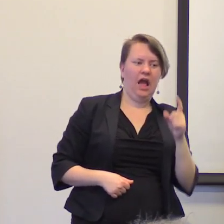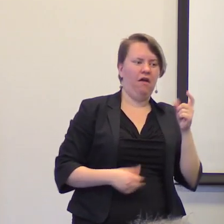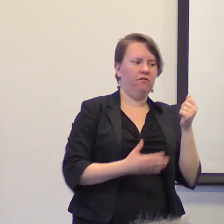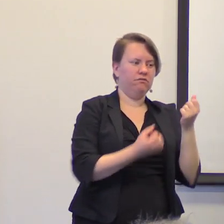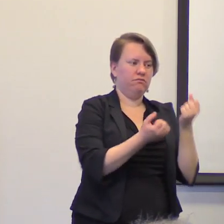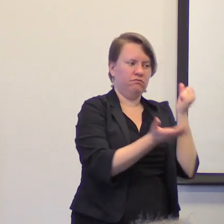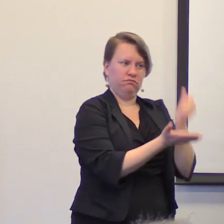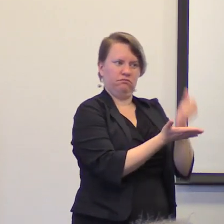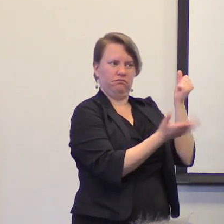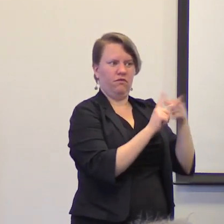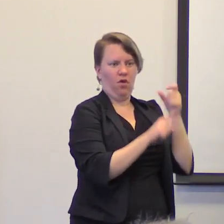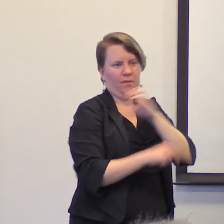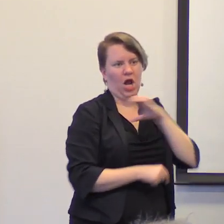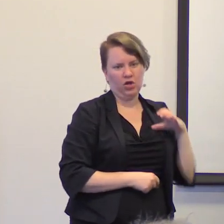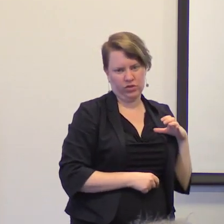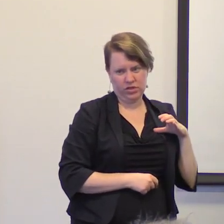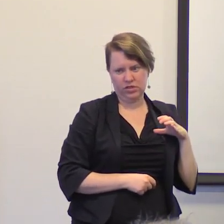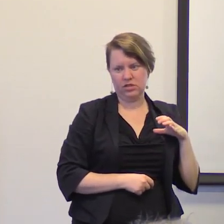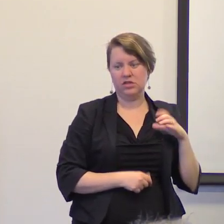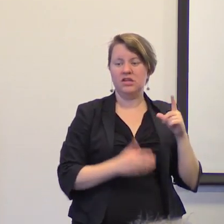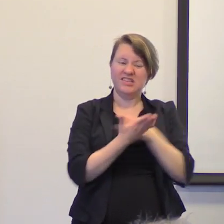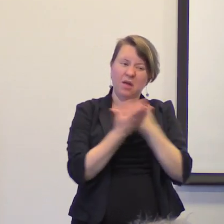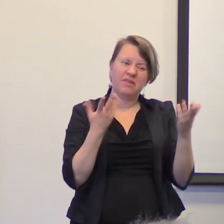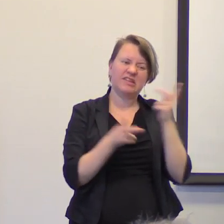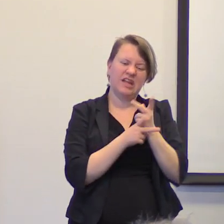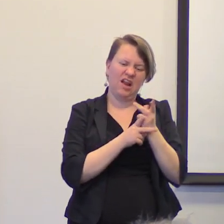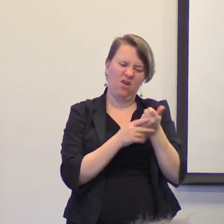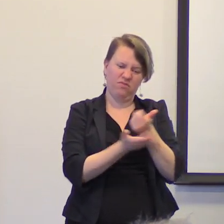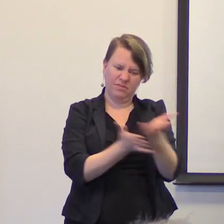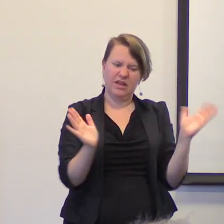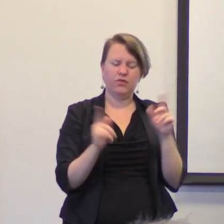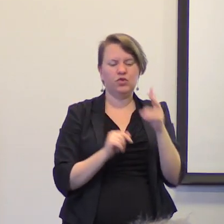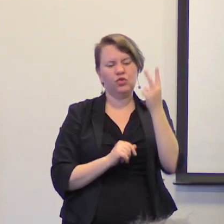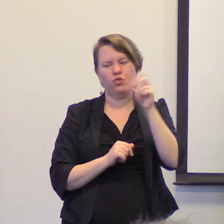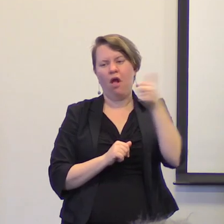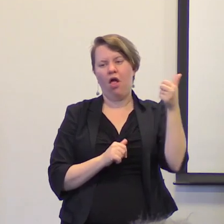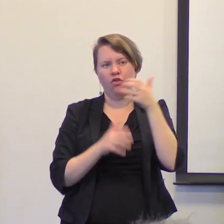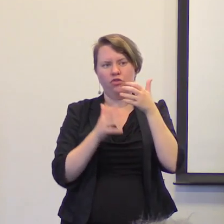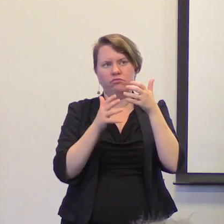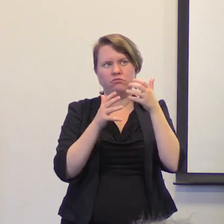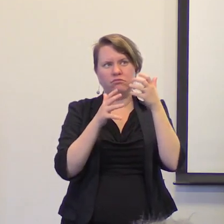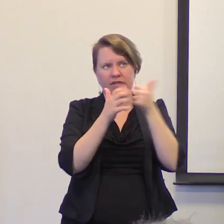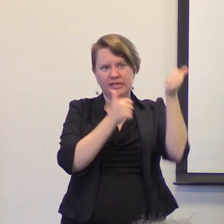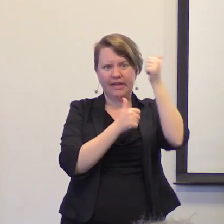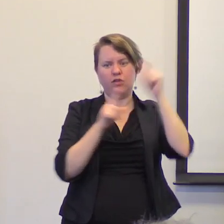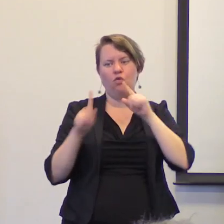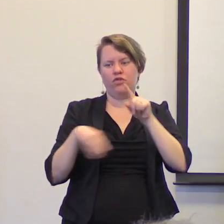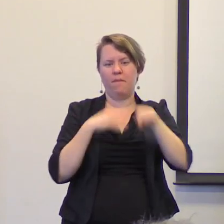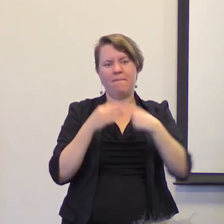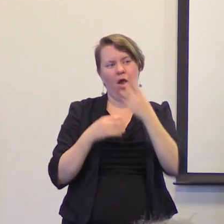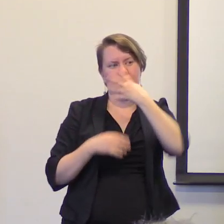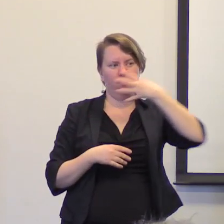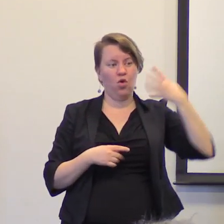Some things take care of themselves. There are two other executive orders about immigration, one of which is the domestic